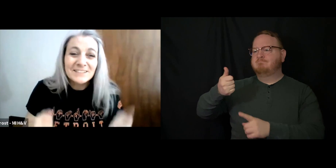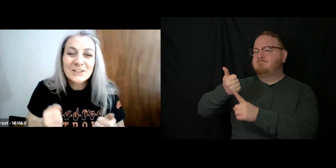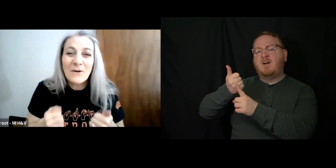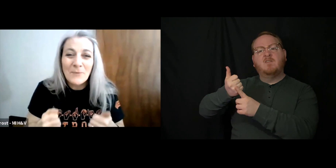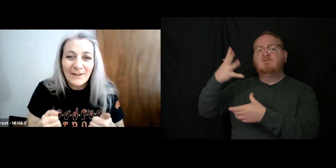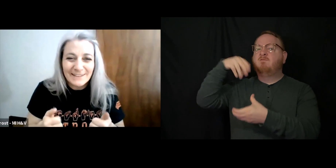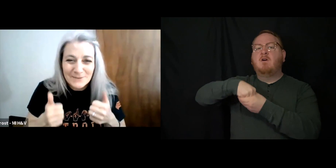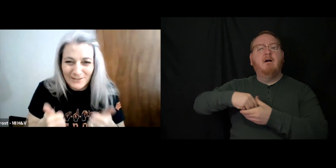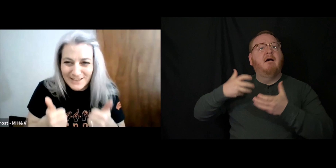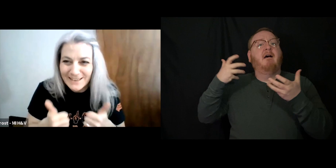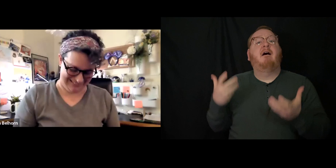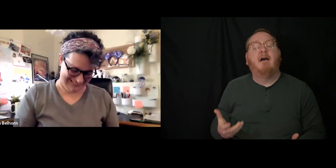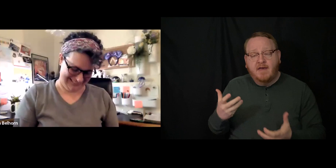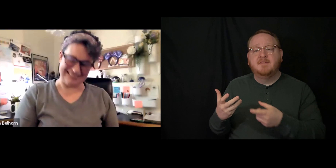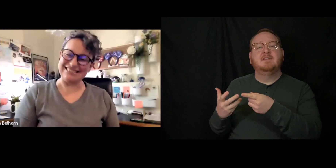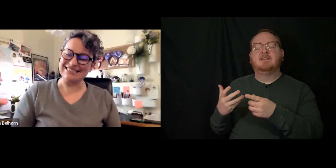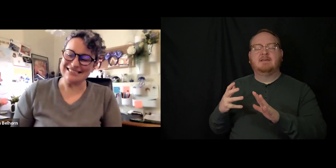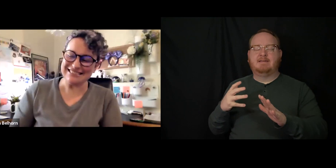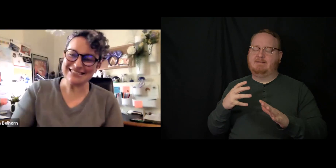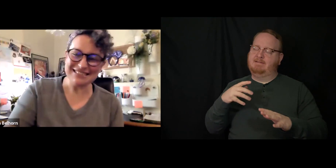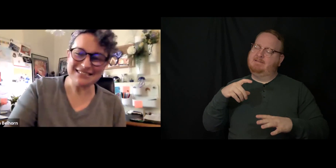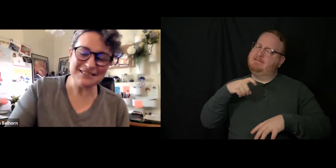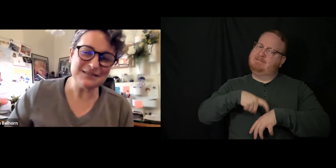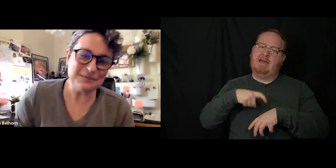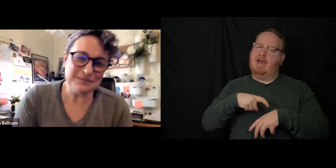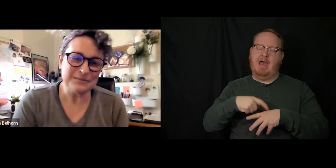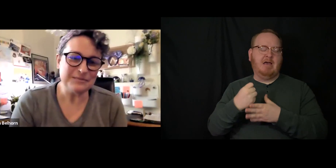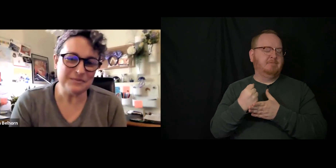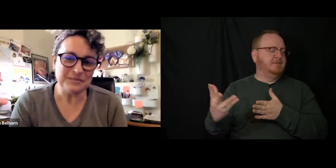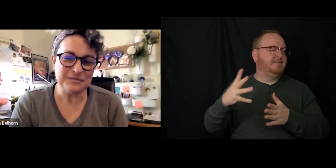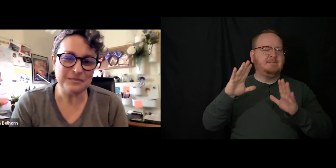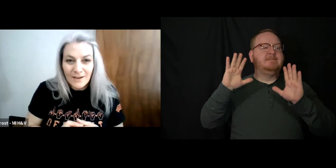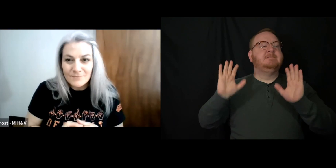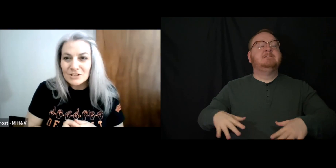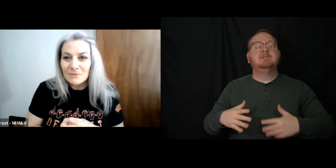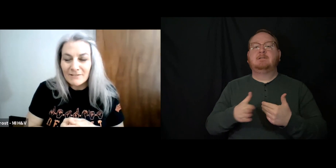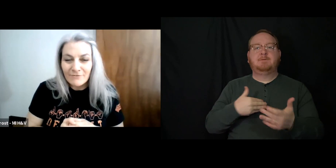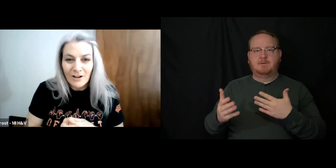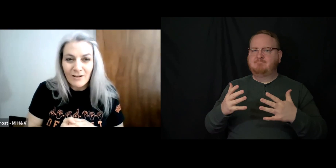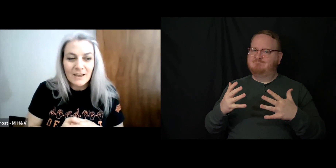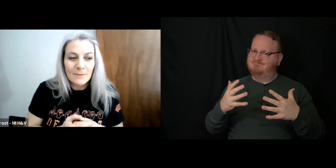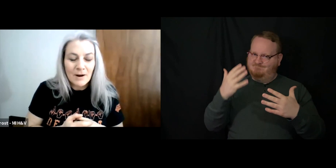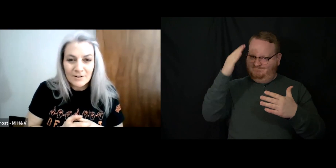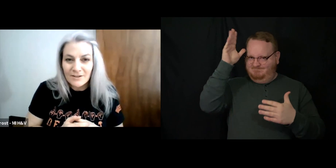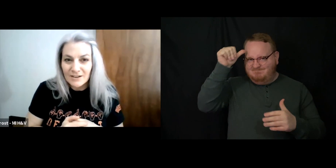Tabby Belhorn: Go ahead. Janel Frost: It's so important. It's about our kids. So yeah. I mean you want them to be involved and a part of their